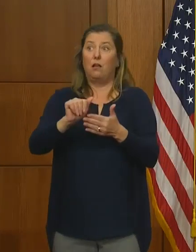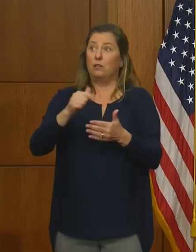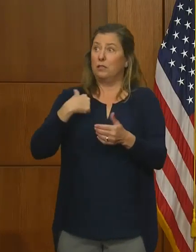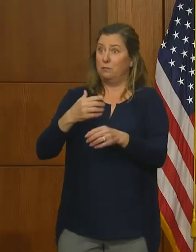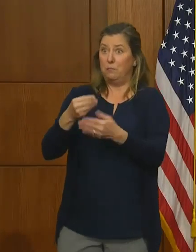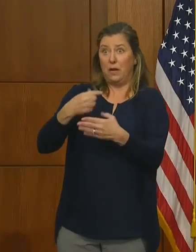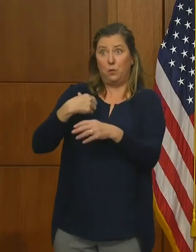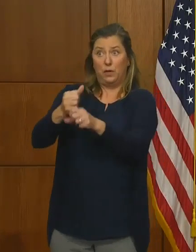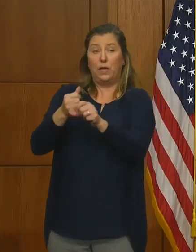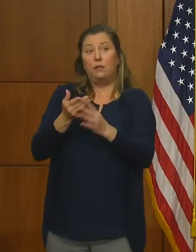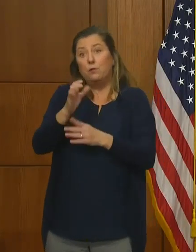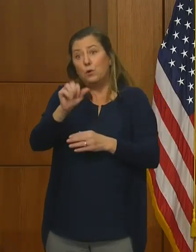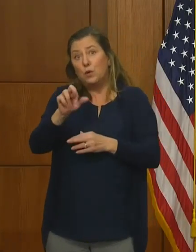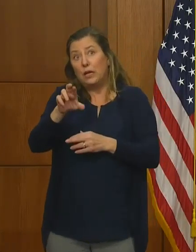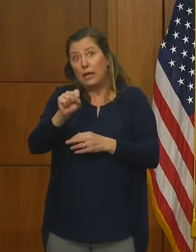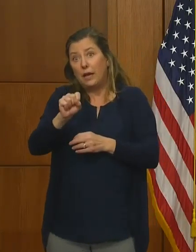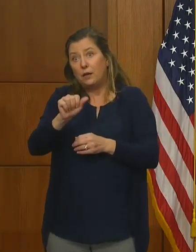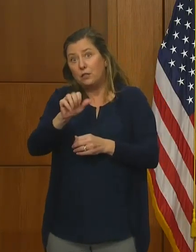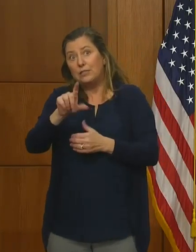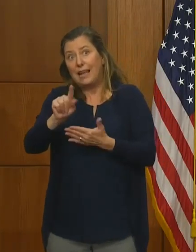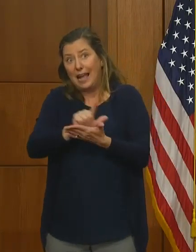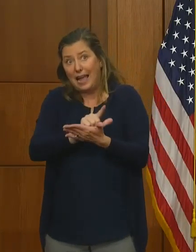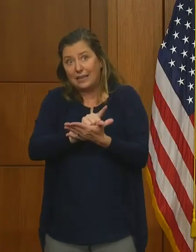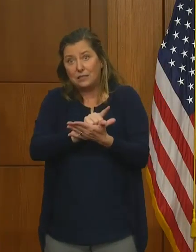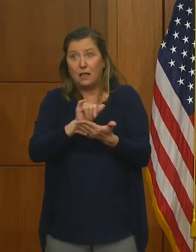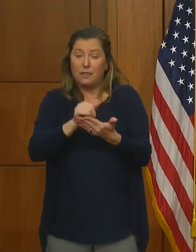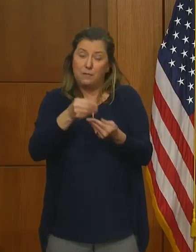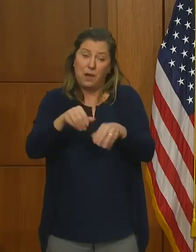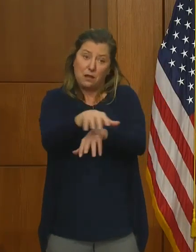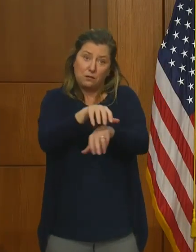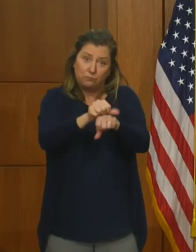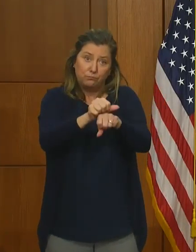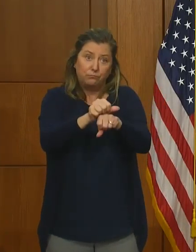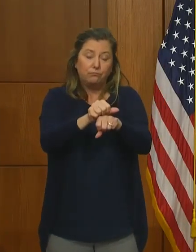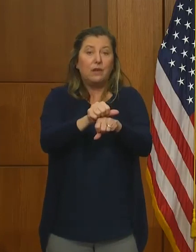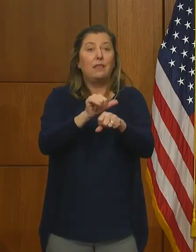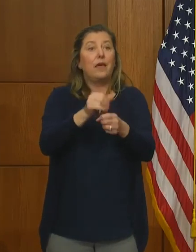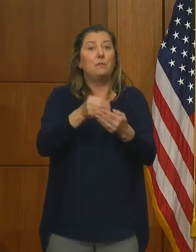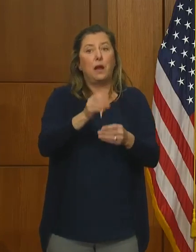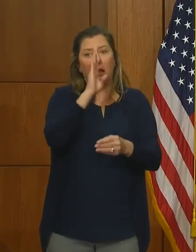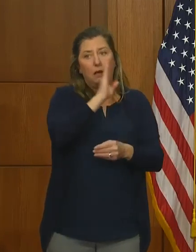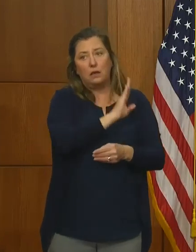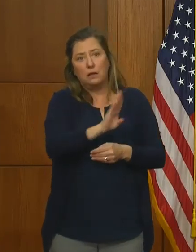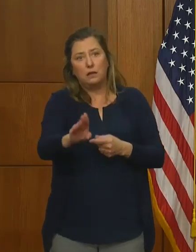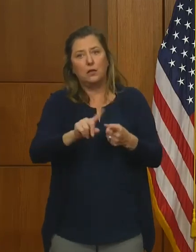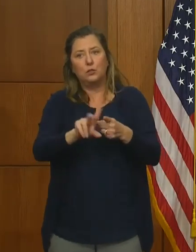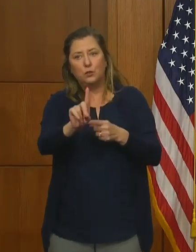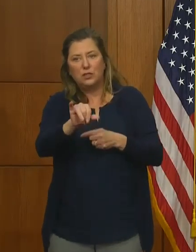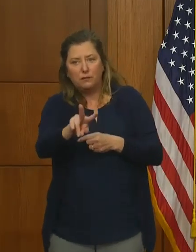FUNDING FOR SCHOOL DIVISIONS THAT WE RECEIVED THROUGH THE